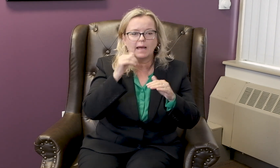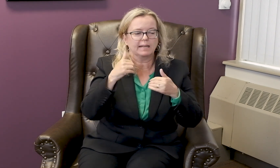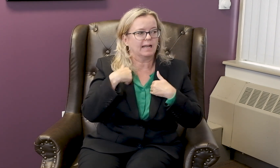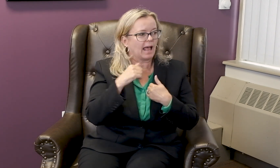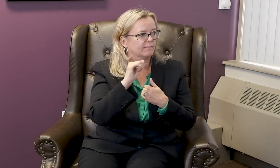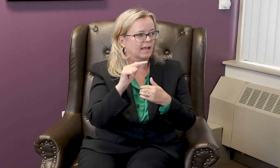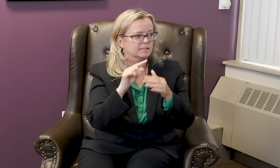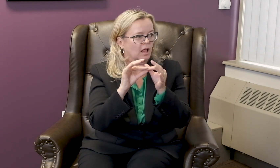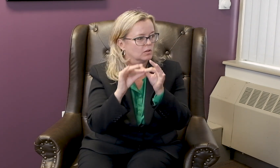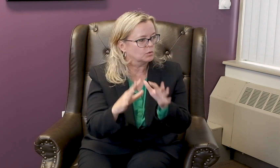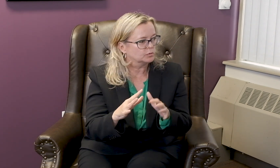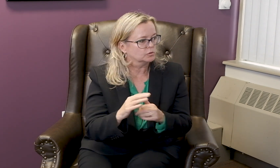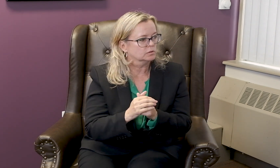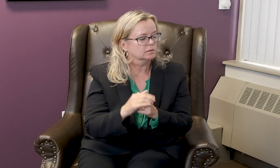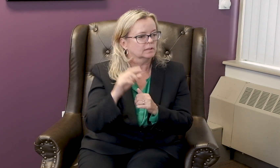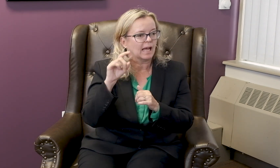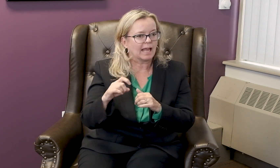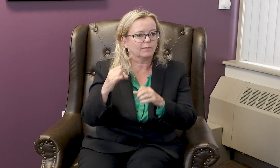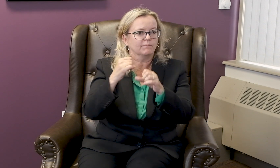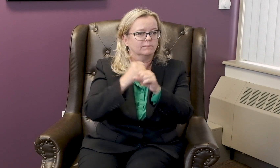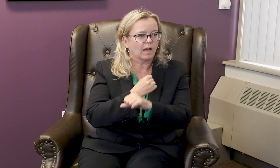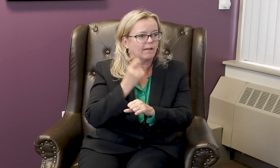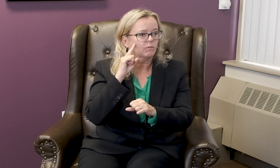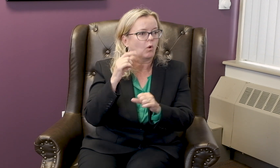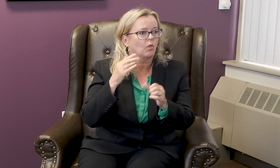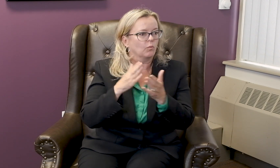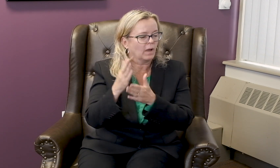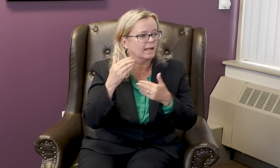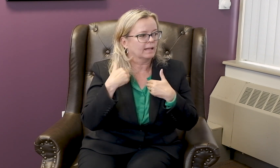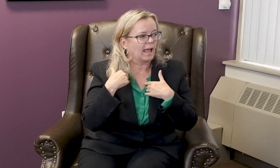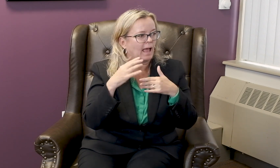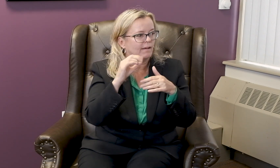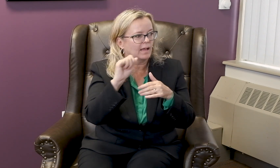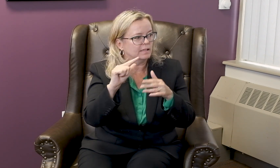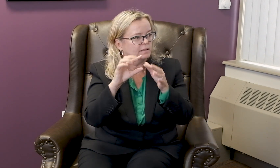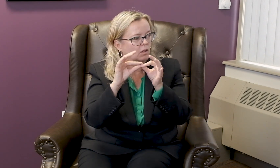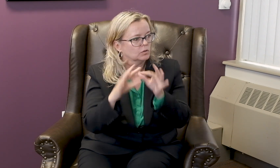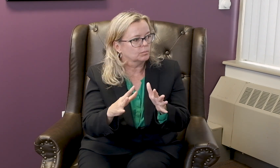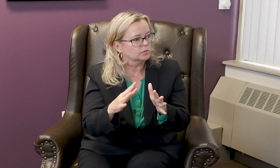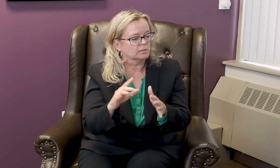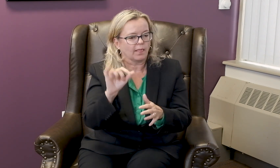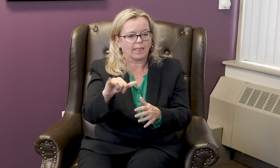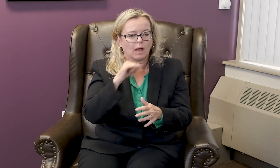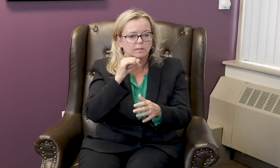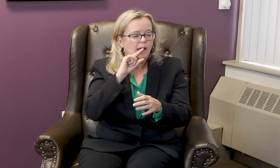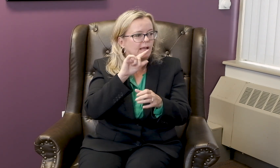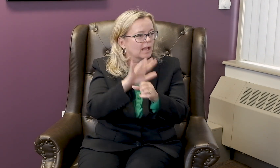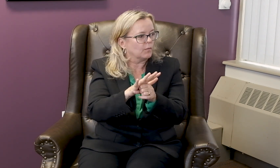I wasn’t provided ASL Interpreters, that wasn’t a given; I had to fight for that access;